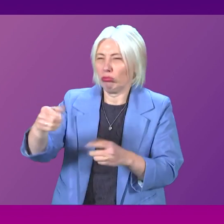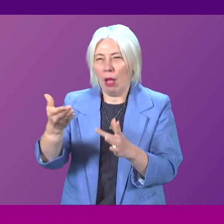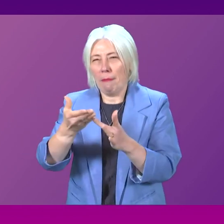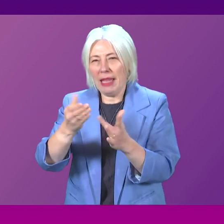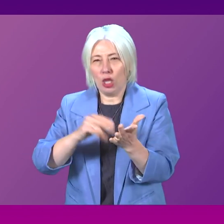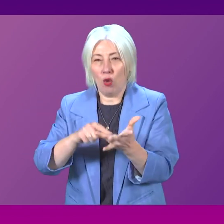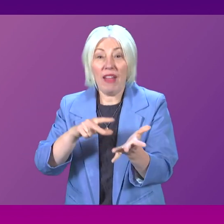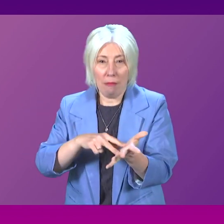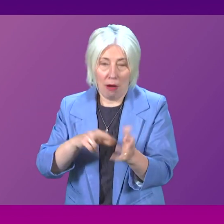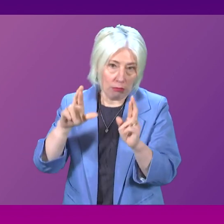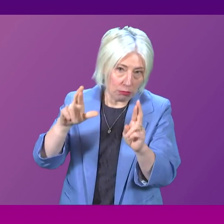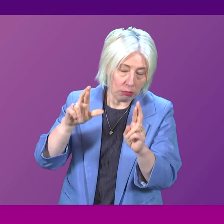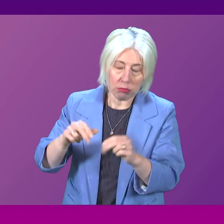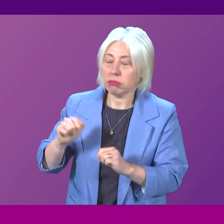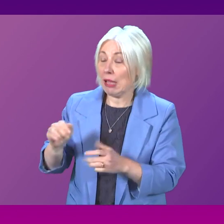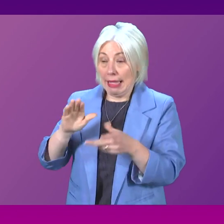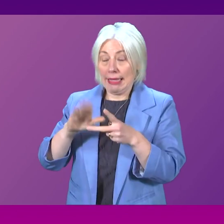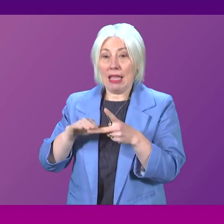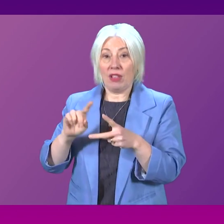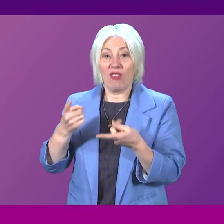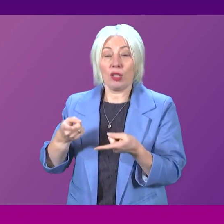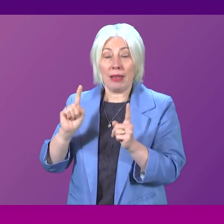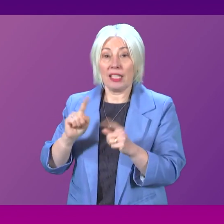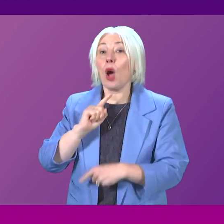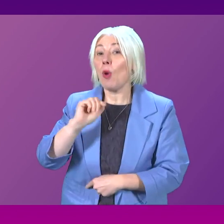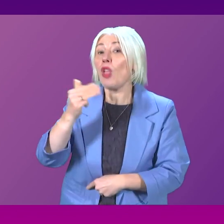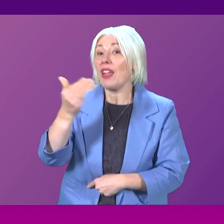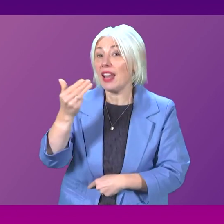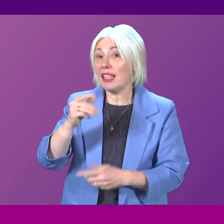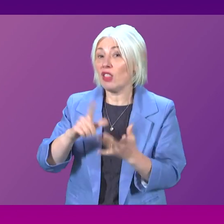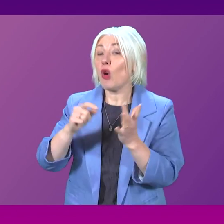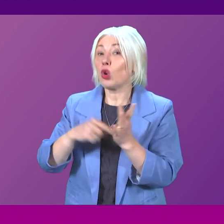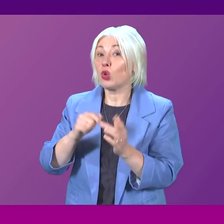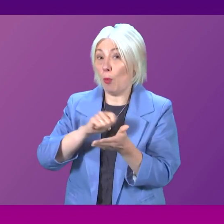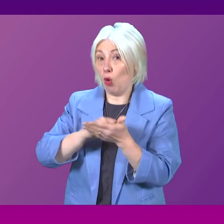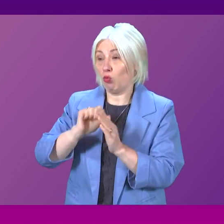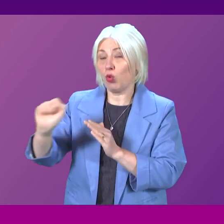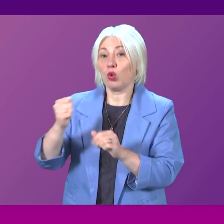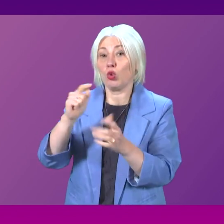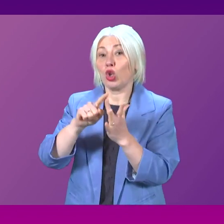On 19 October, the Deputy First Minister wrote to the chancellor, Jeremy Hunt, making many